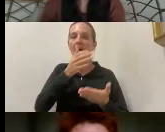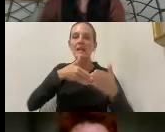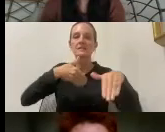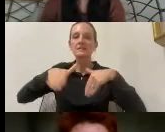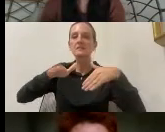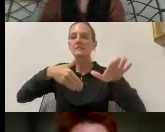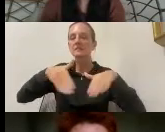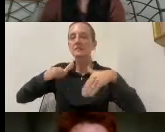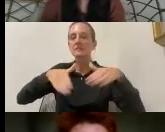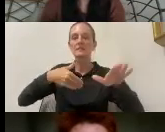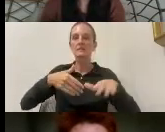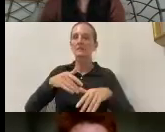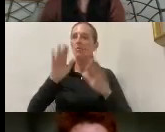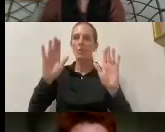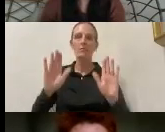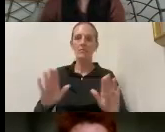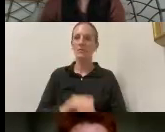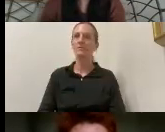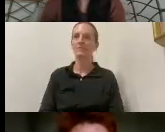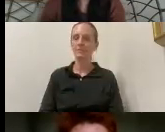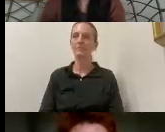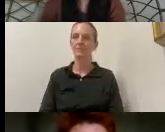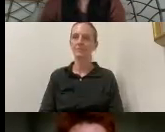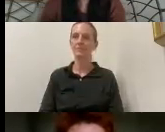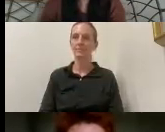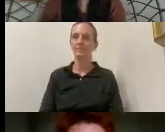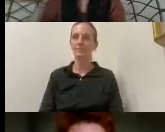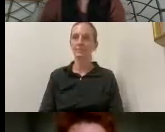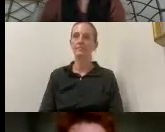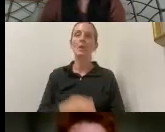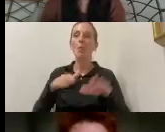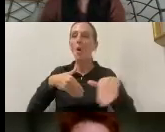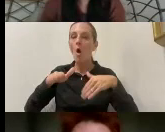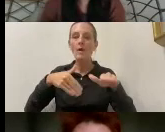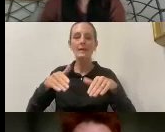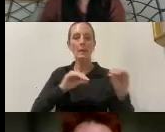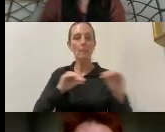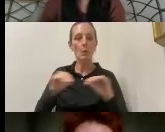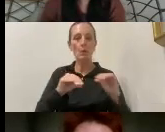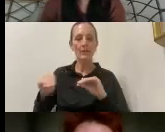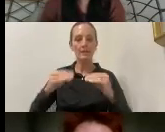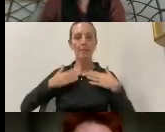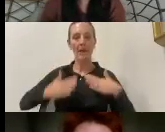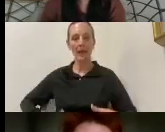All great things. Walking and moving your body.